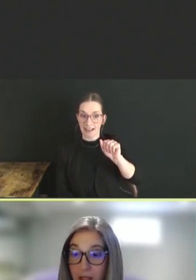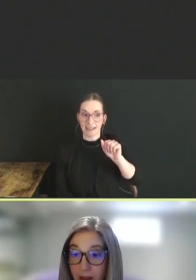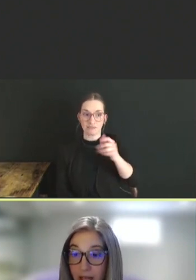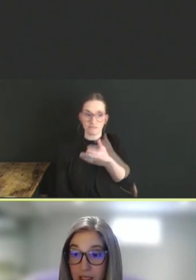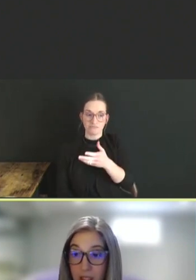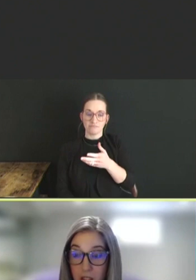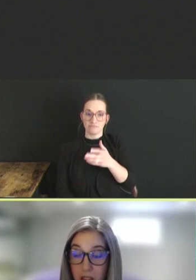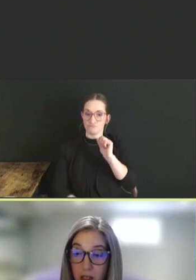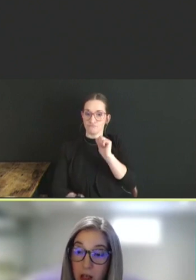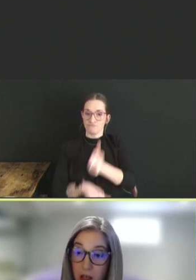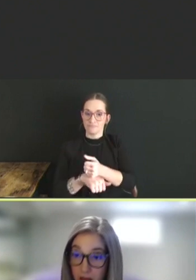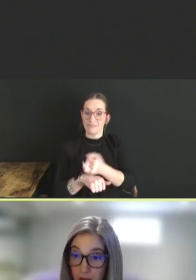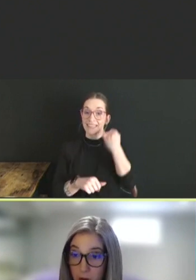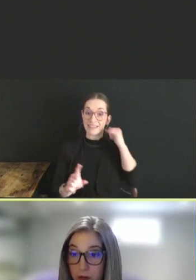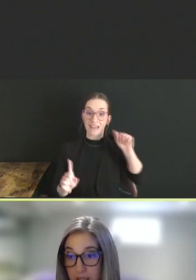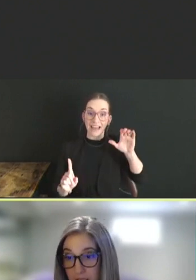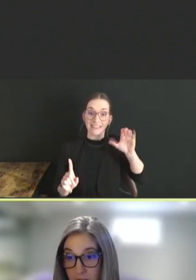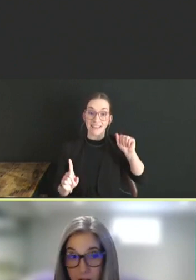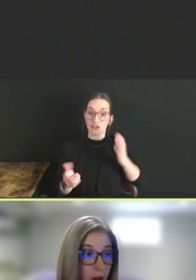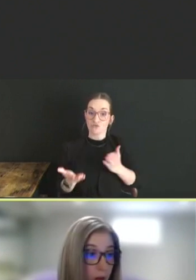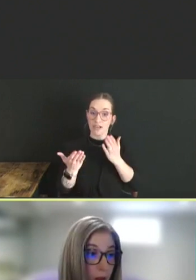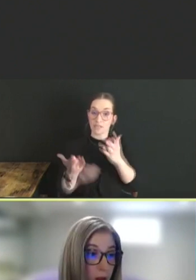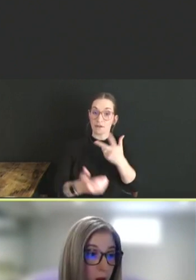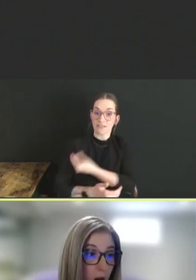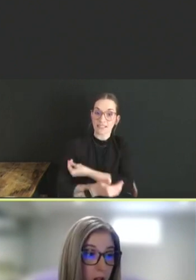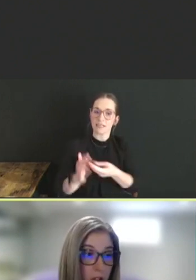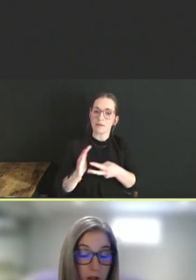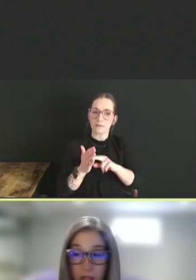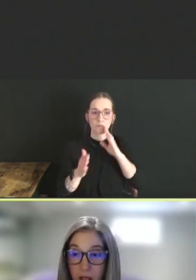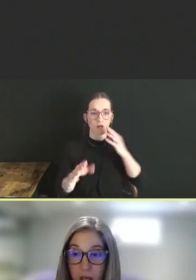ACIP recommended vaccination, then those vaccines are covered with no cost sharing.